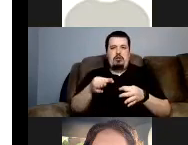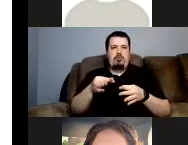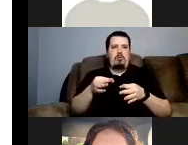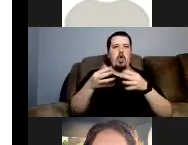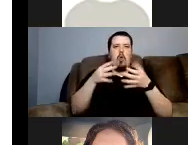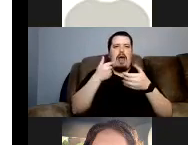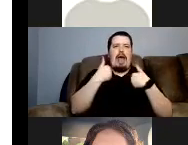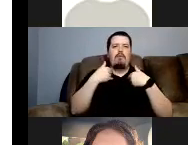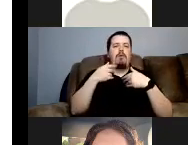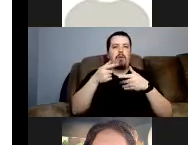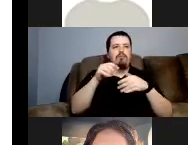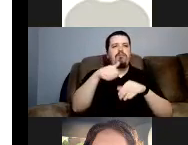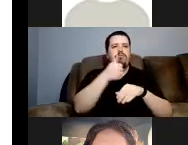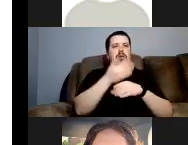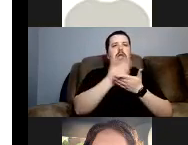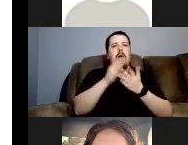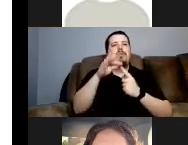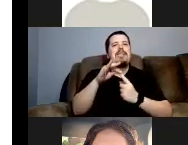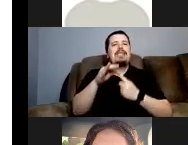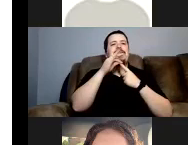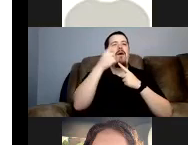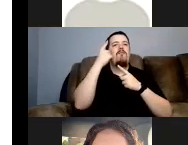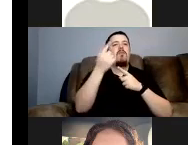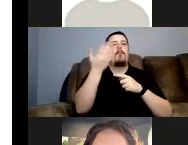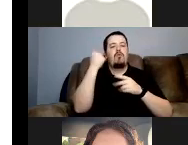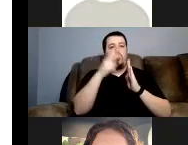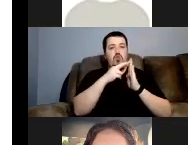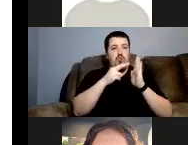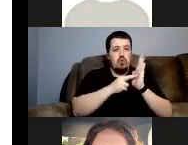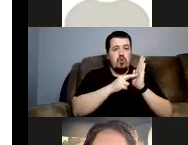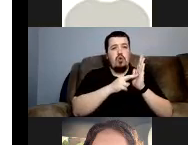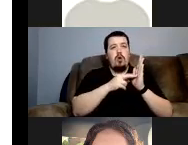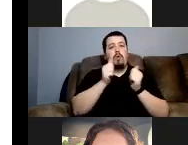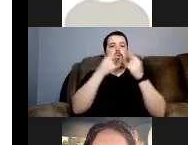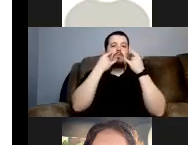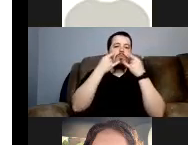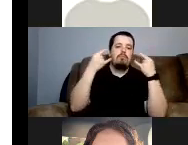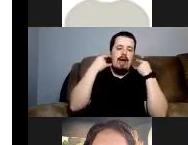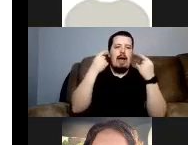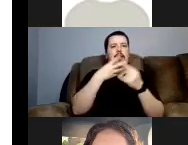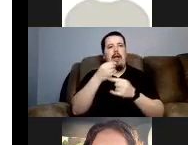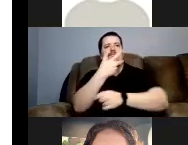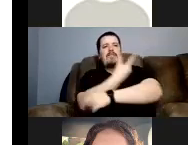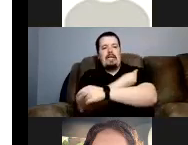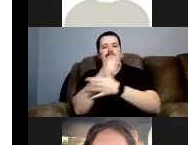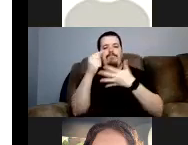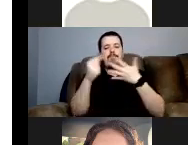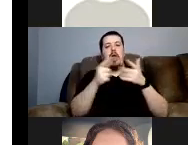They want to put in some exceptions to the previous rules that they all made when it comes to masking, vaccines, stuff like that. And then there are bills that would like to remove